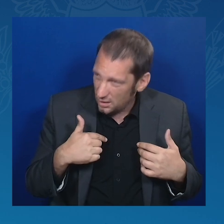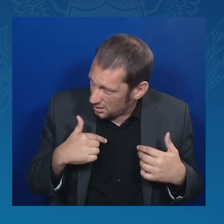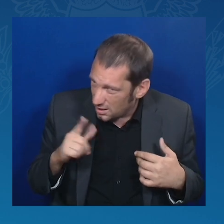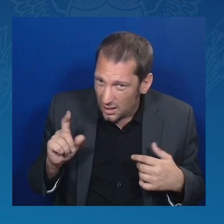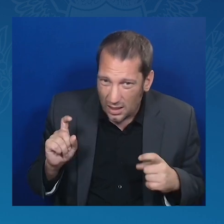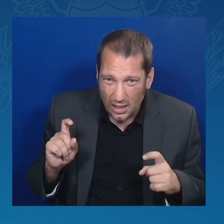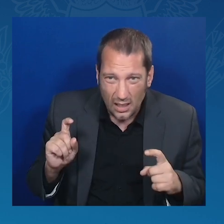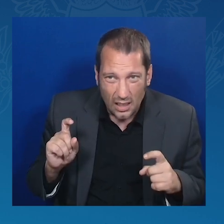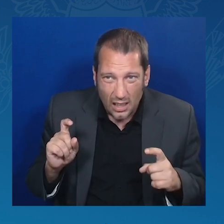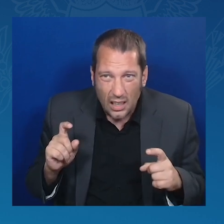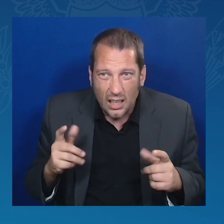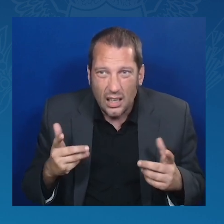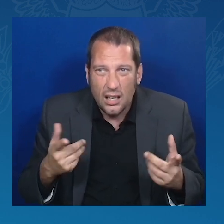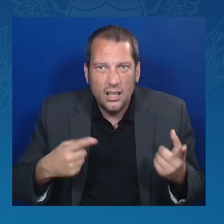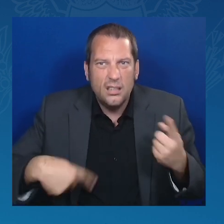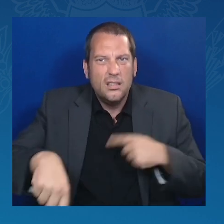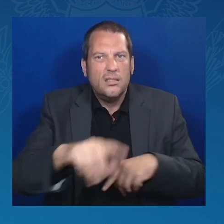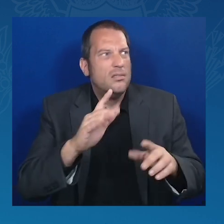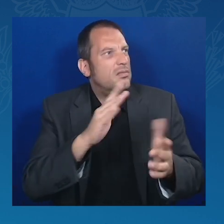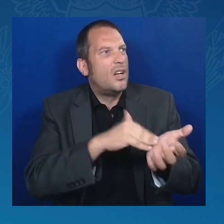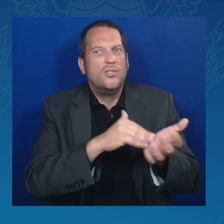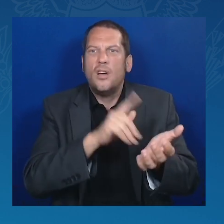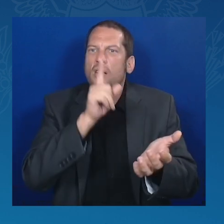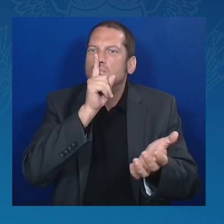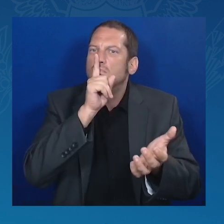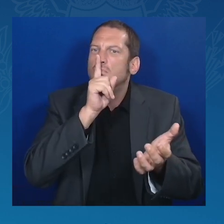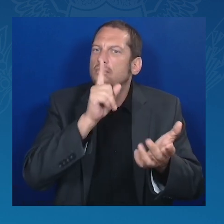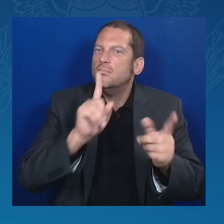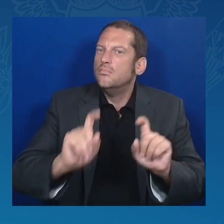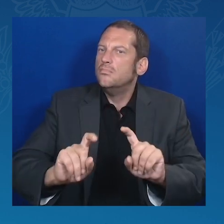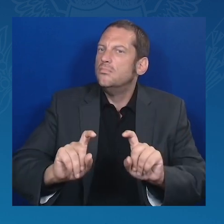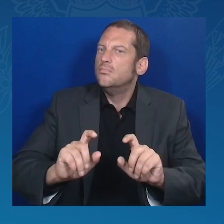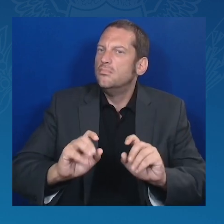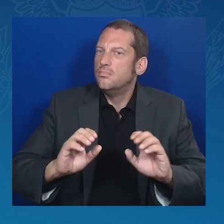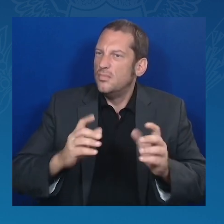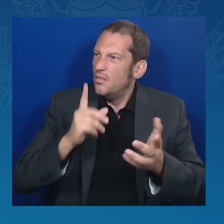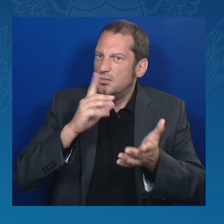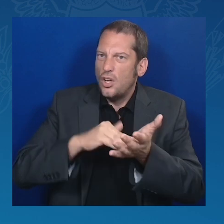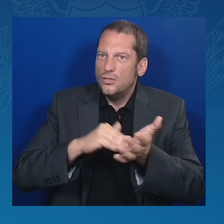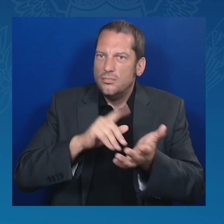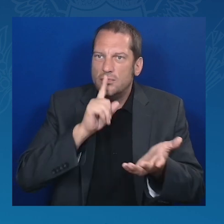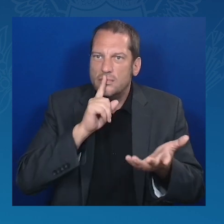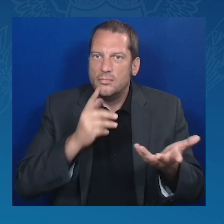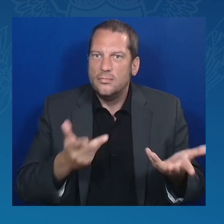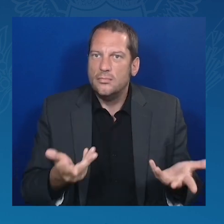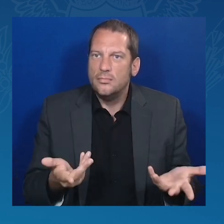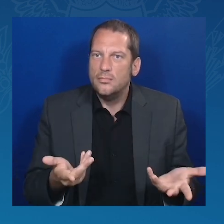So I just assumed that I had miscarried. I didn't even realize, and I honestly felt so ignorant for not having known that for so many years,